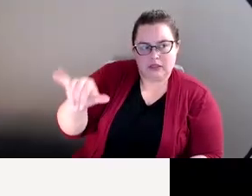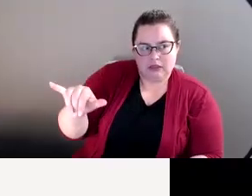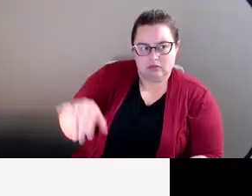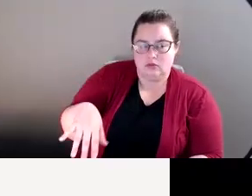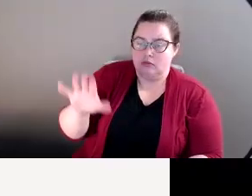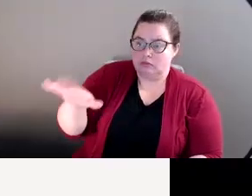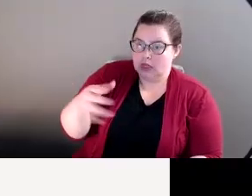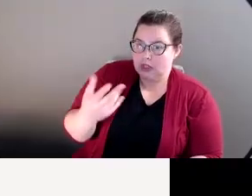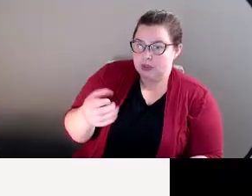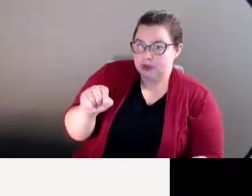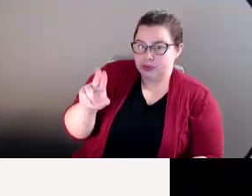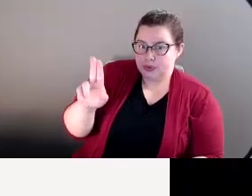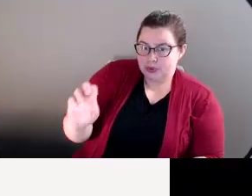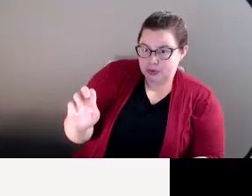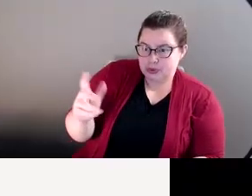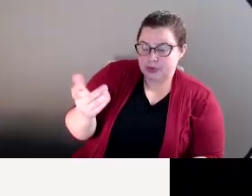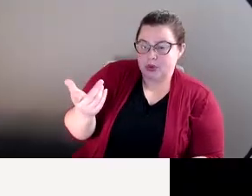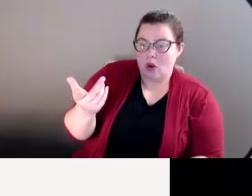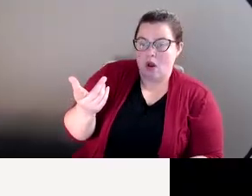that I did for my chapters in Zoom.